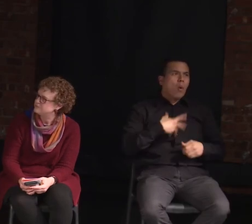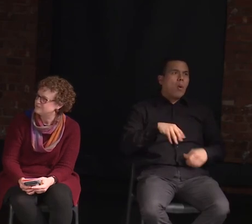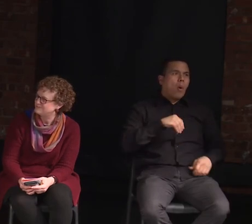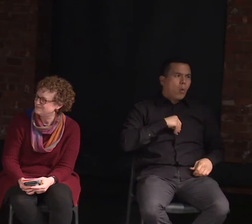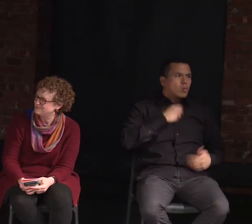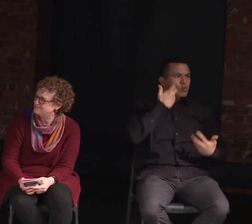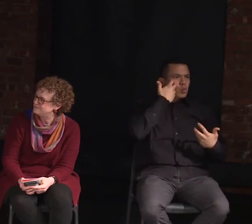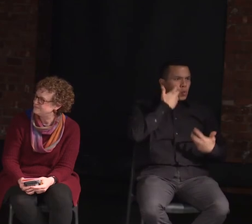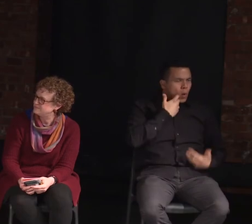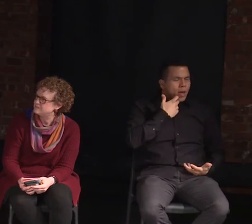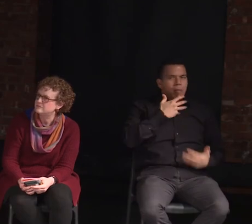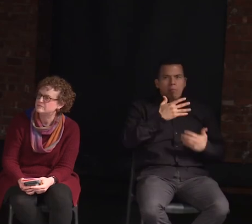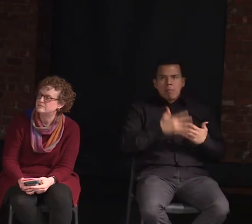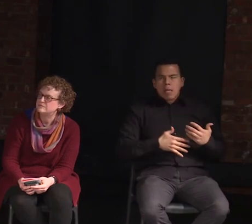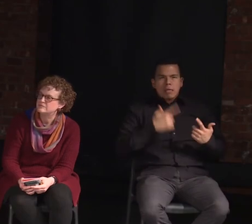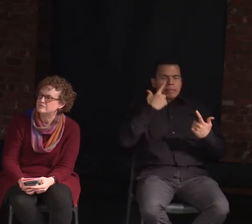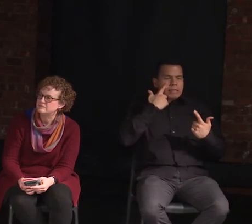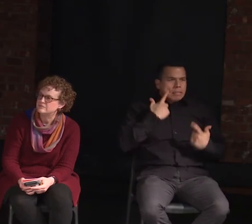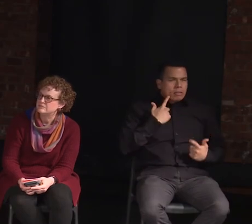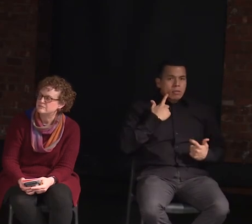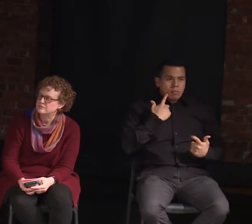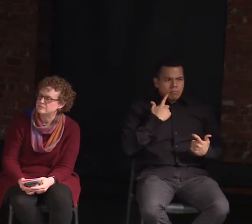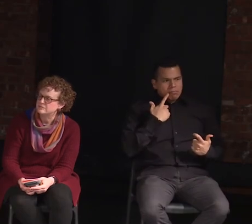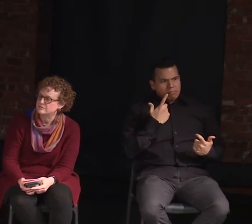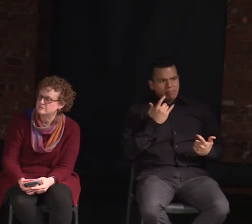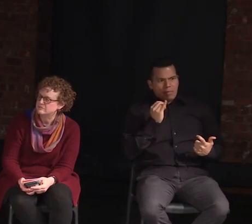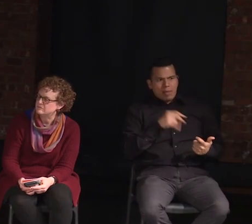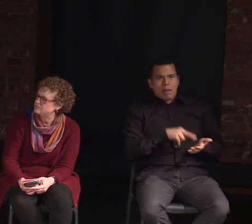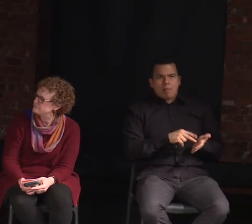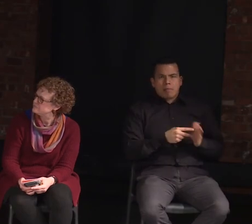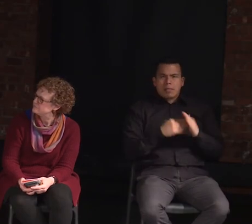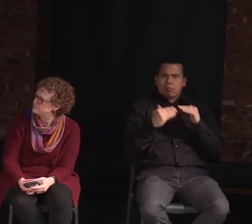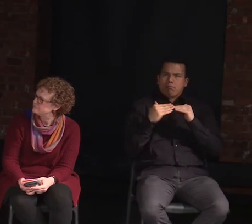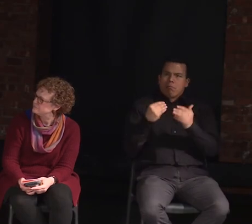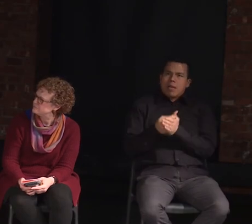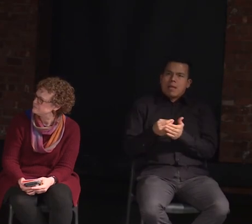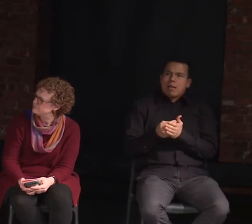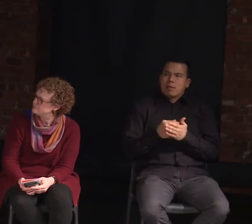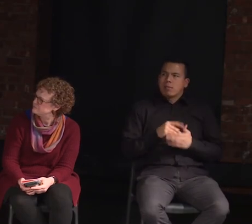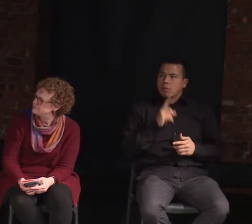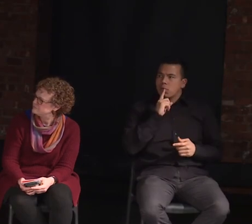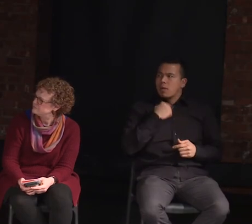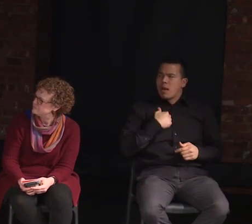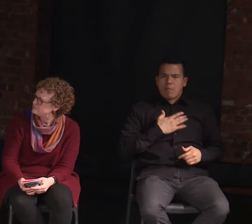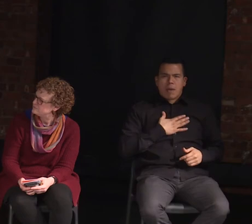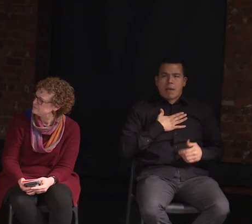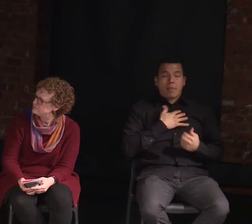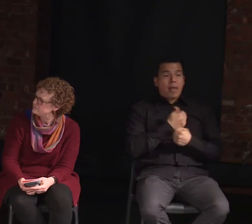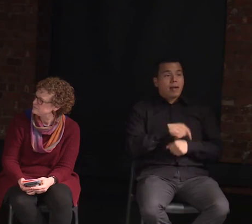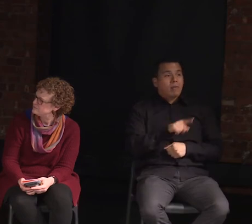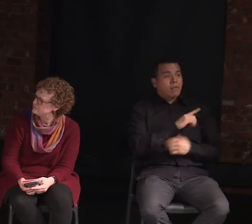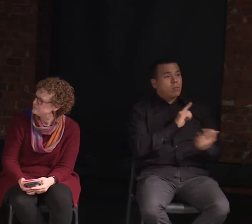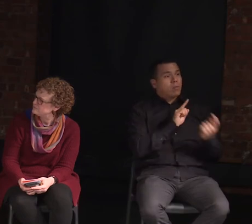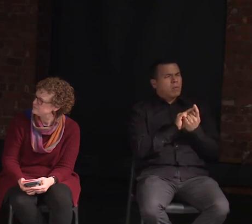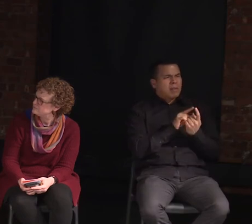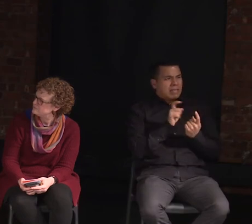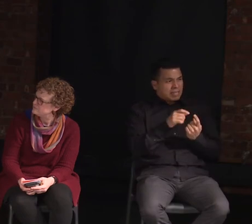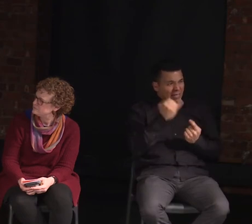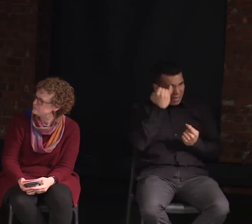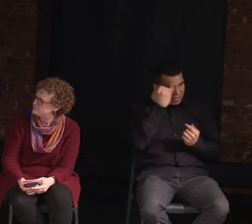That actually, frankly, is money. I'm happy to talk with anyone who needs ideas for how to do this better.